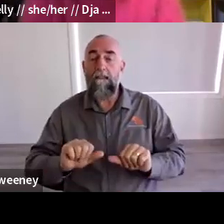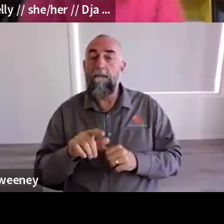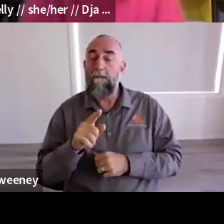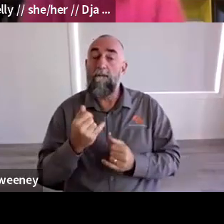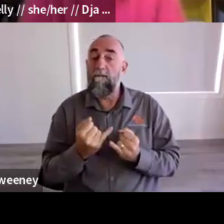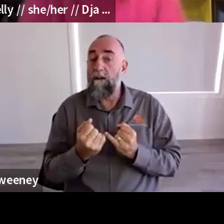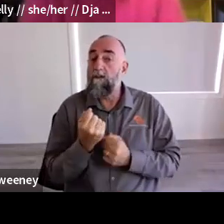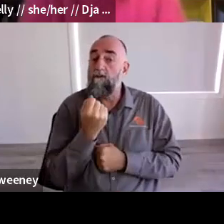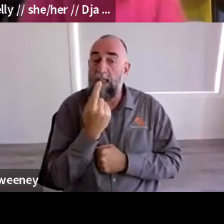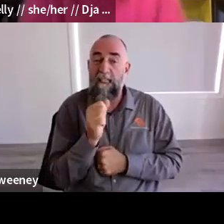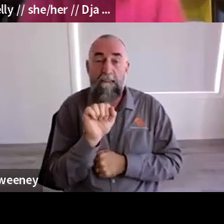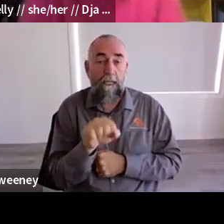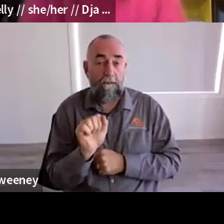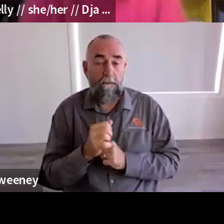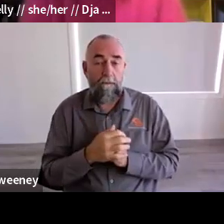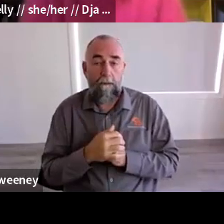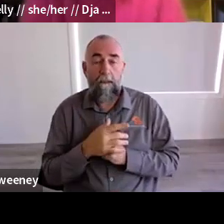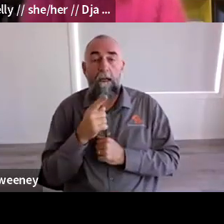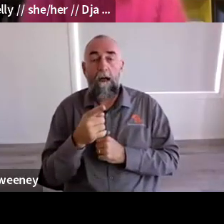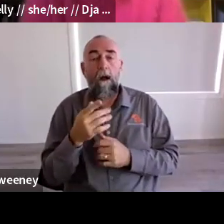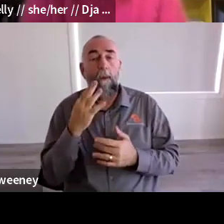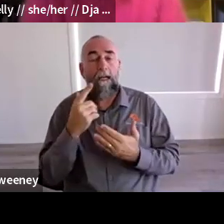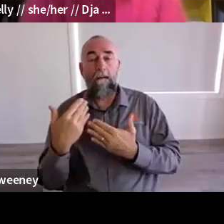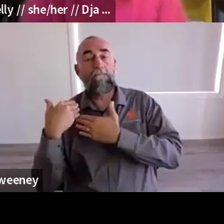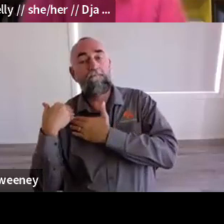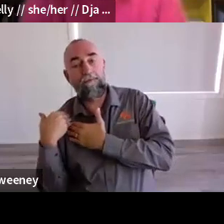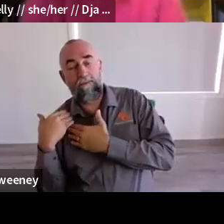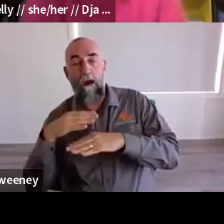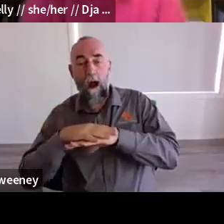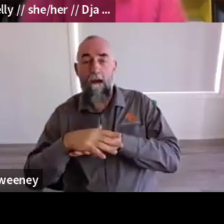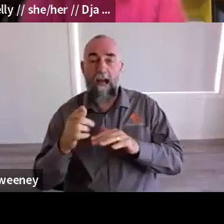Money is power. And if that money is coming from a power that has a